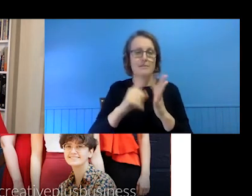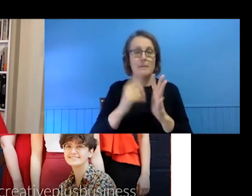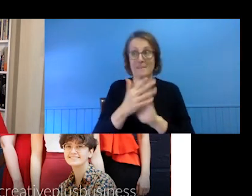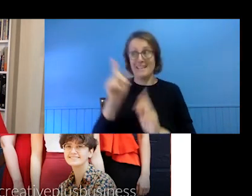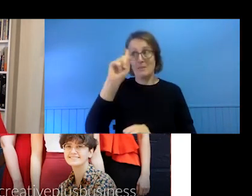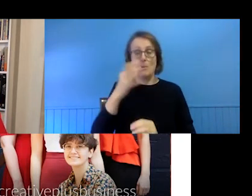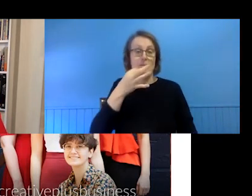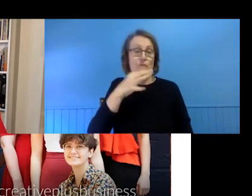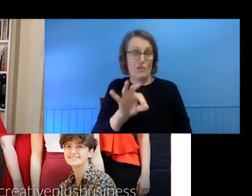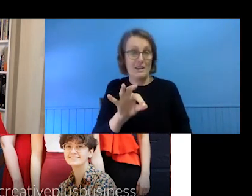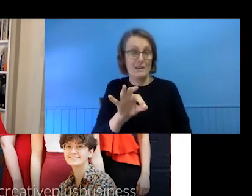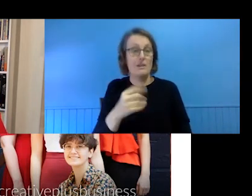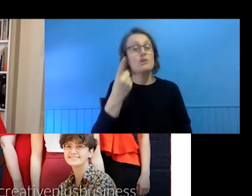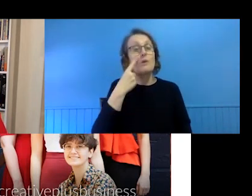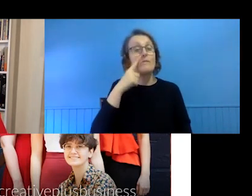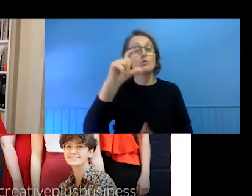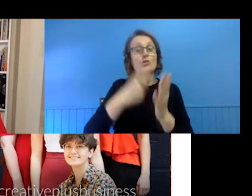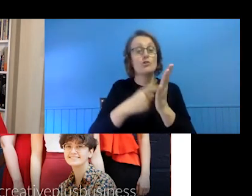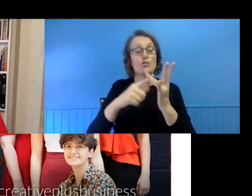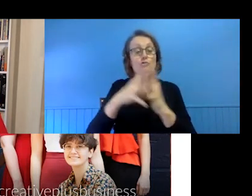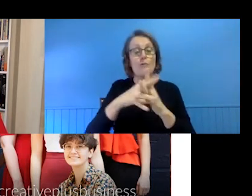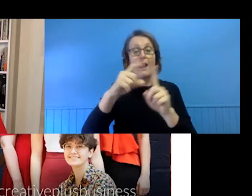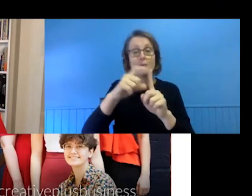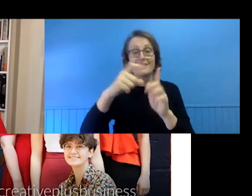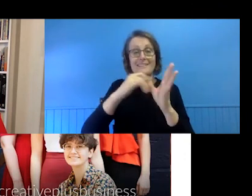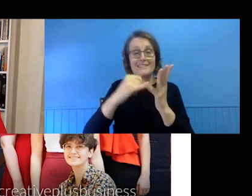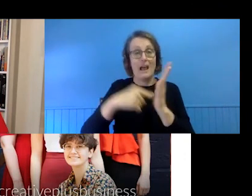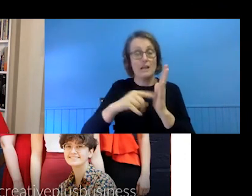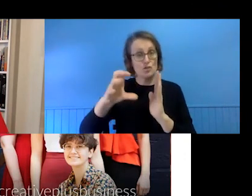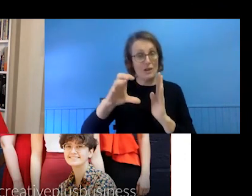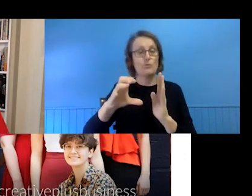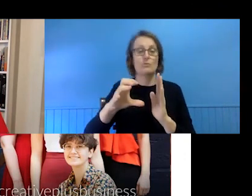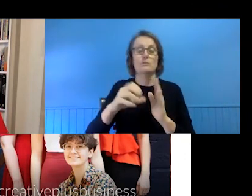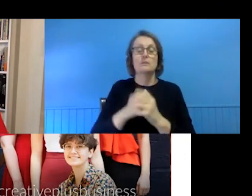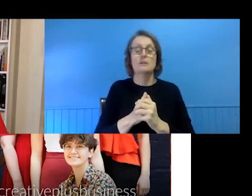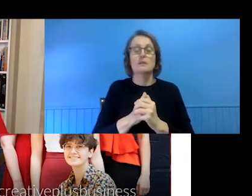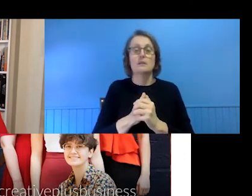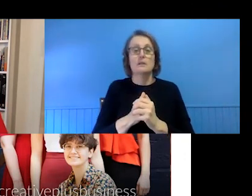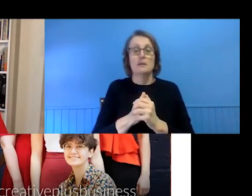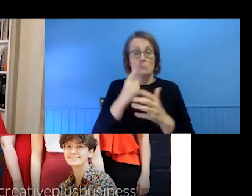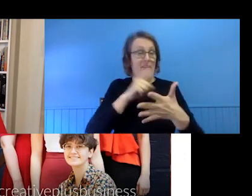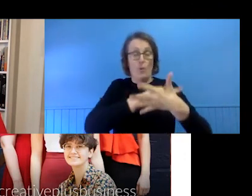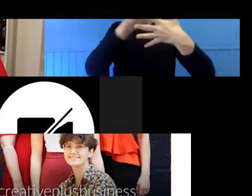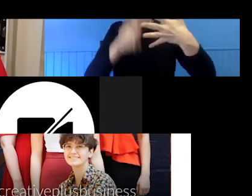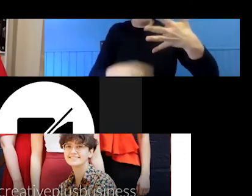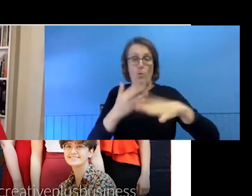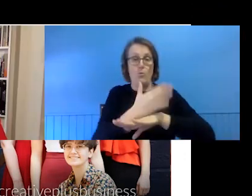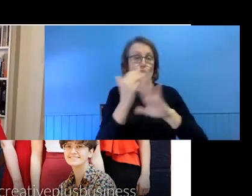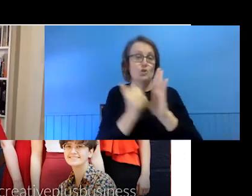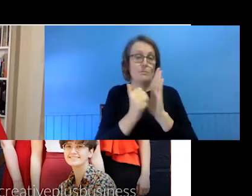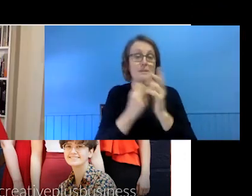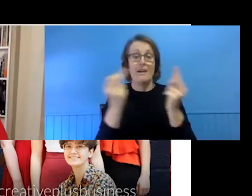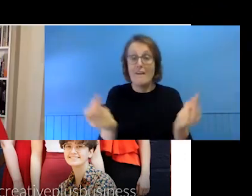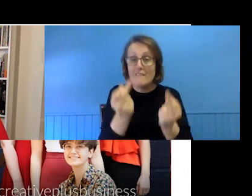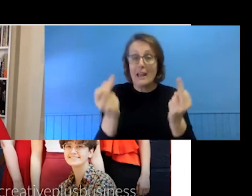to our crowd cast channel on Creative Plus Business, they are